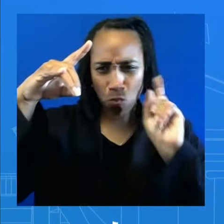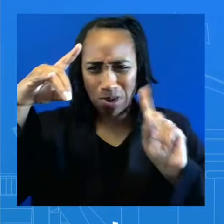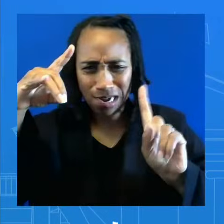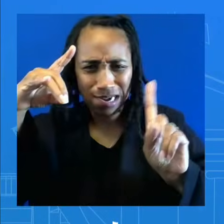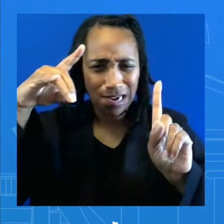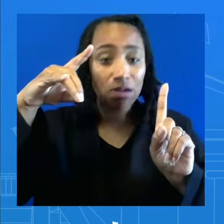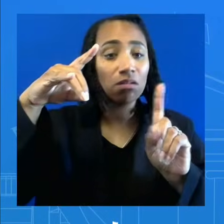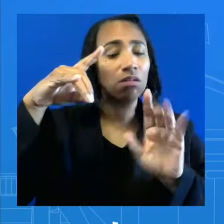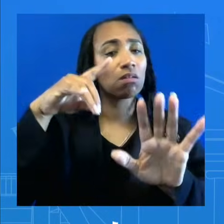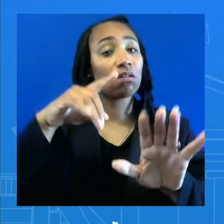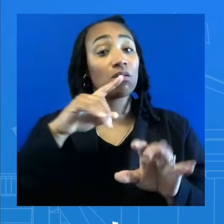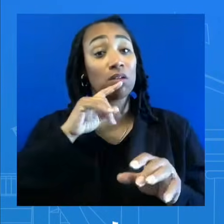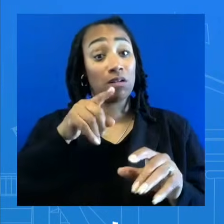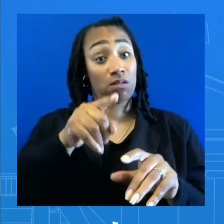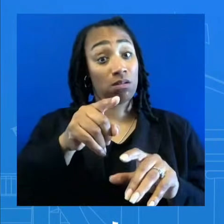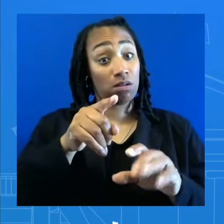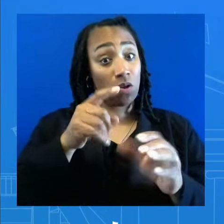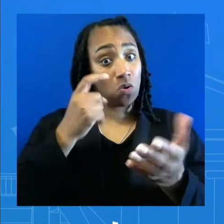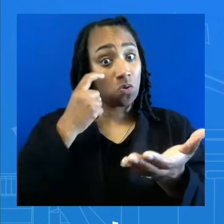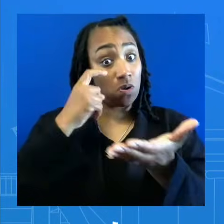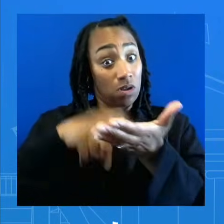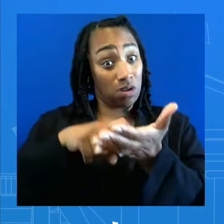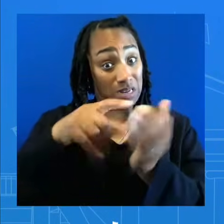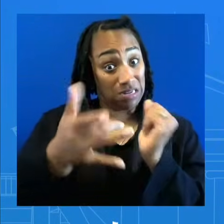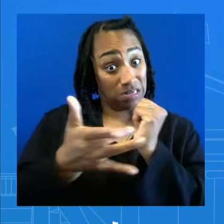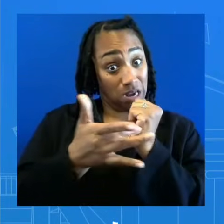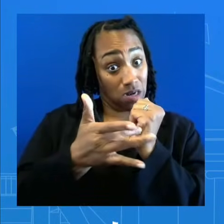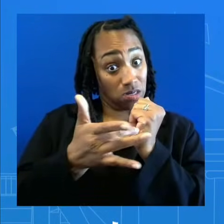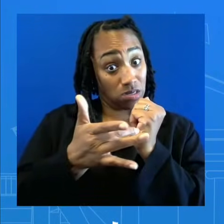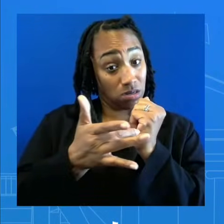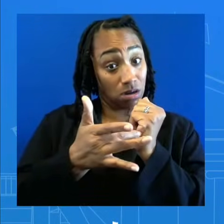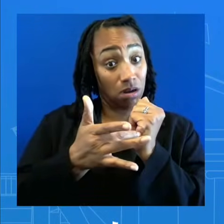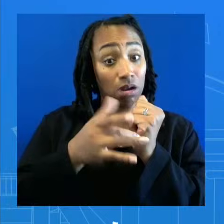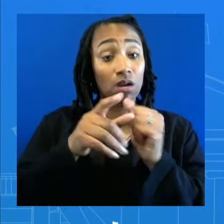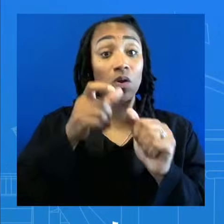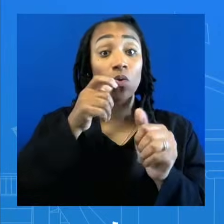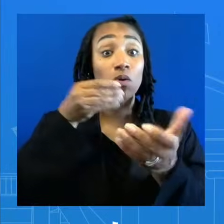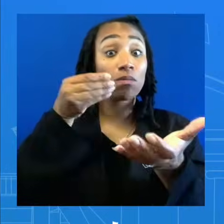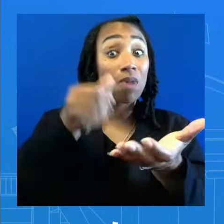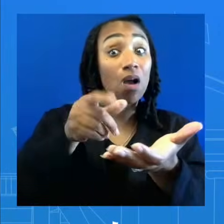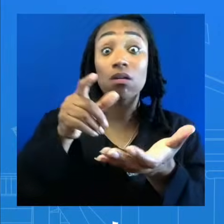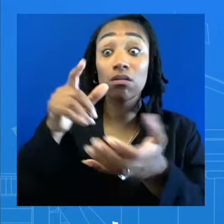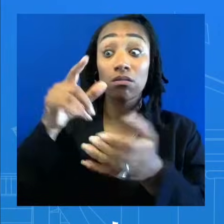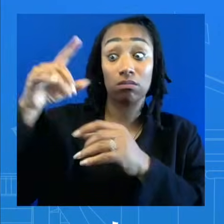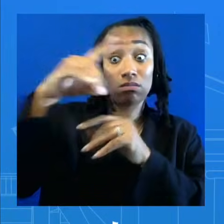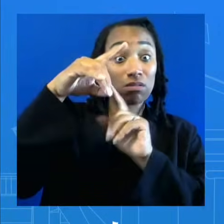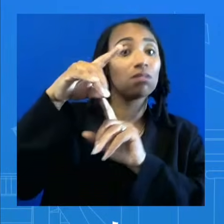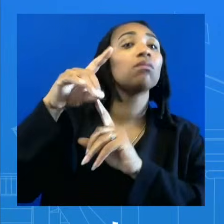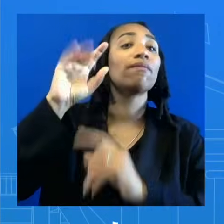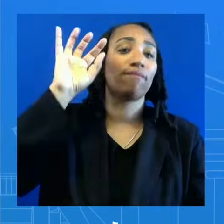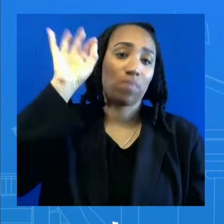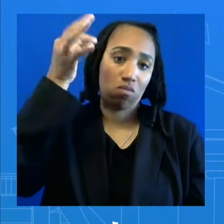provided by federal authorities, we have not been able to -- and neither have state or local law enforcement authorities --